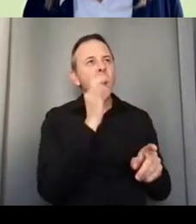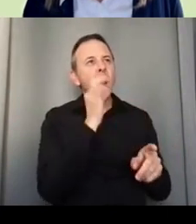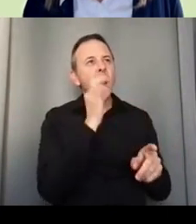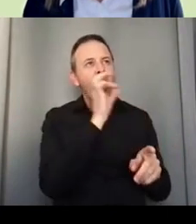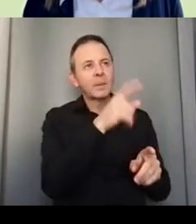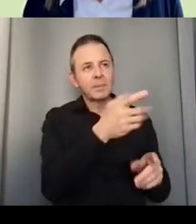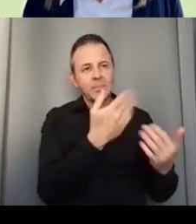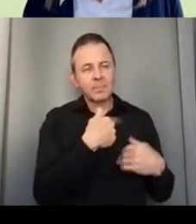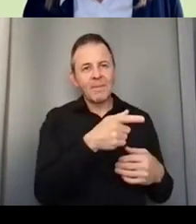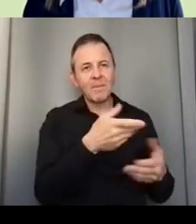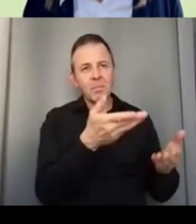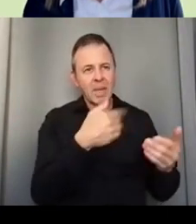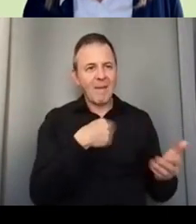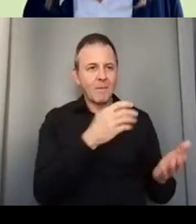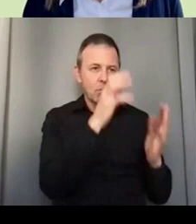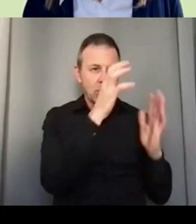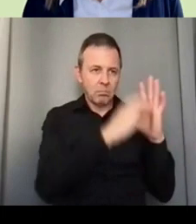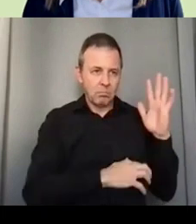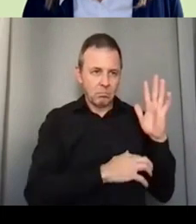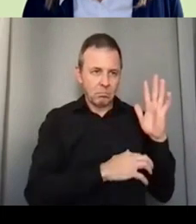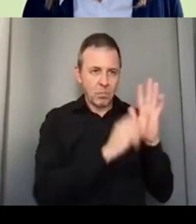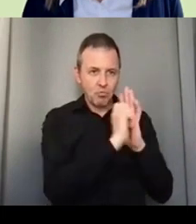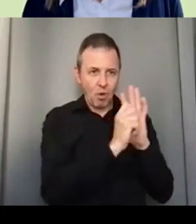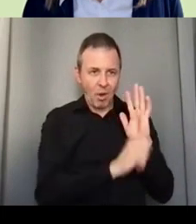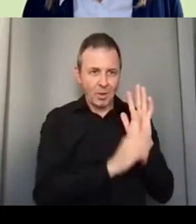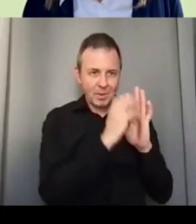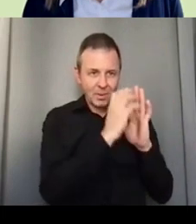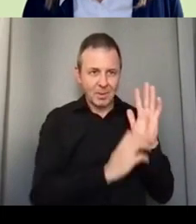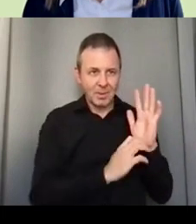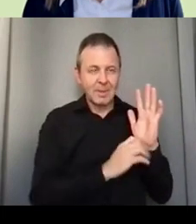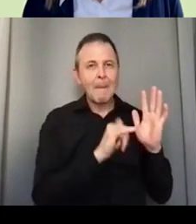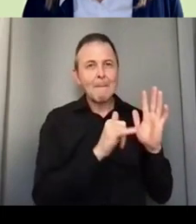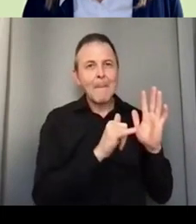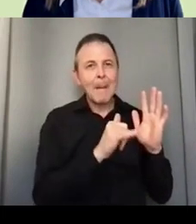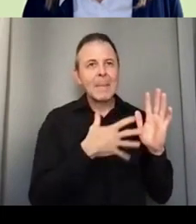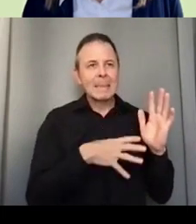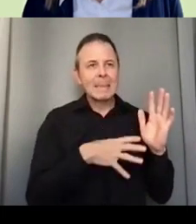information to you in writing potentially you might need to see it in